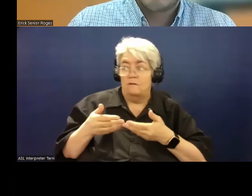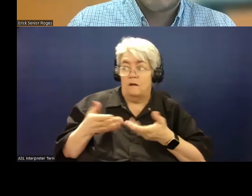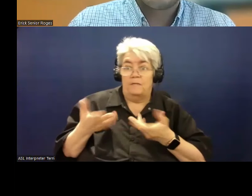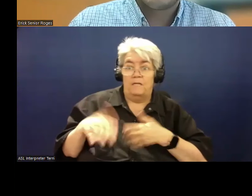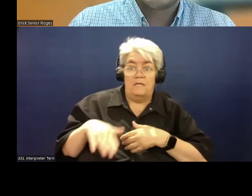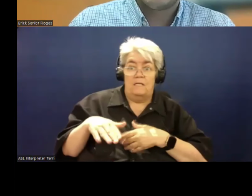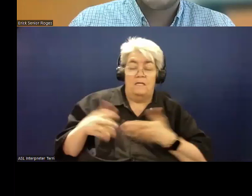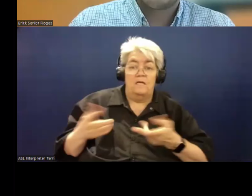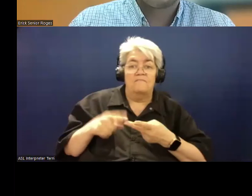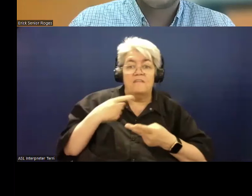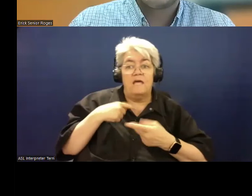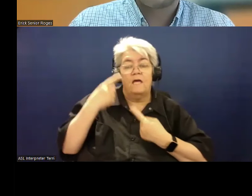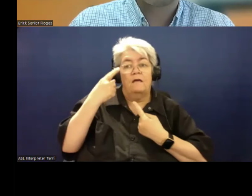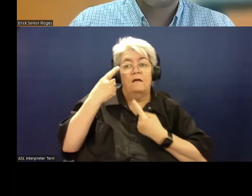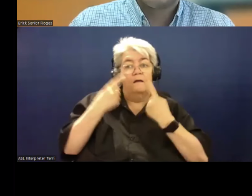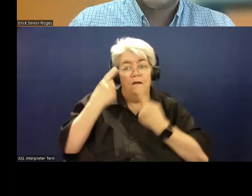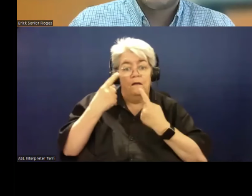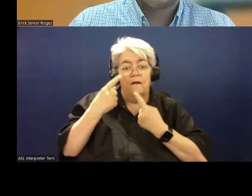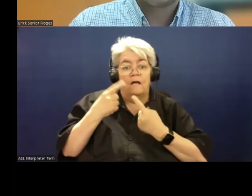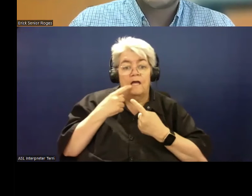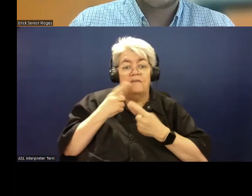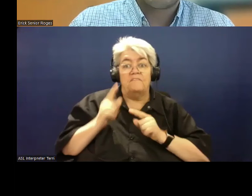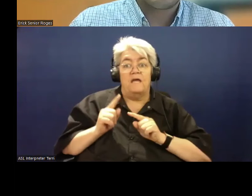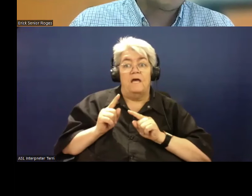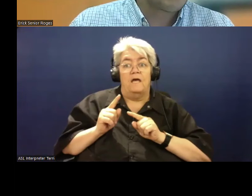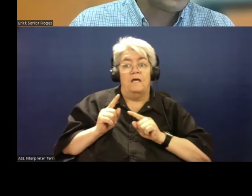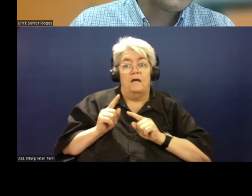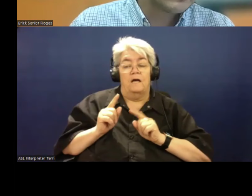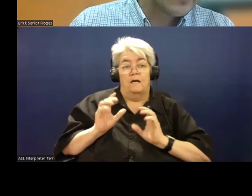AS SEEING SEEKING HEALTH AS A SIGN OF WEAKNESS.